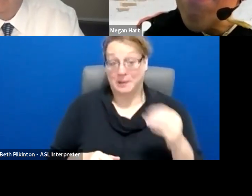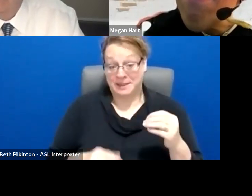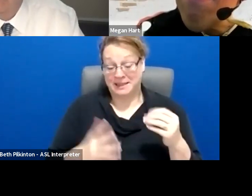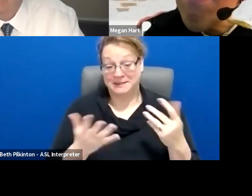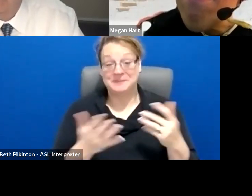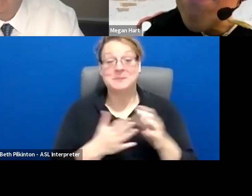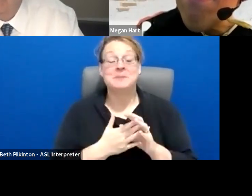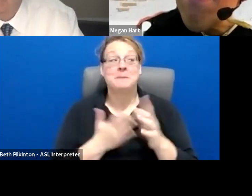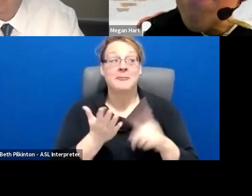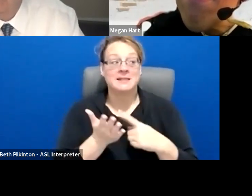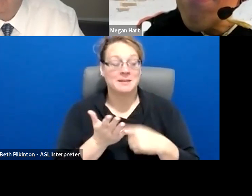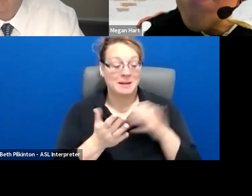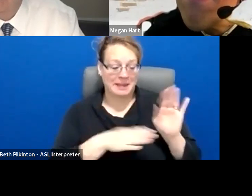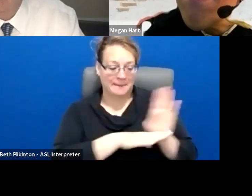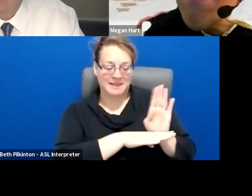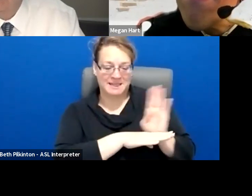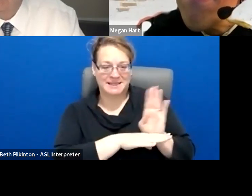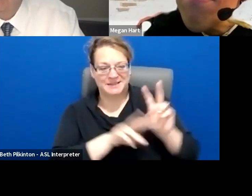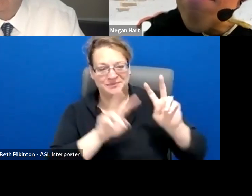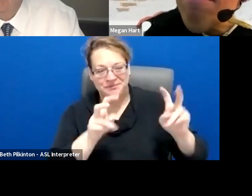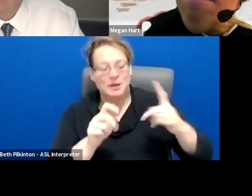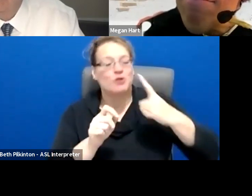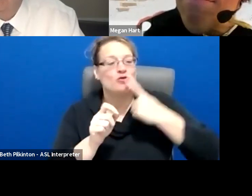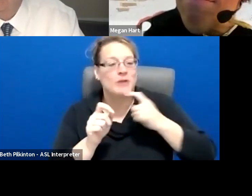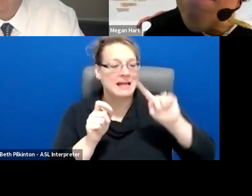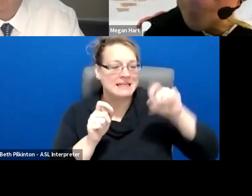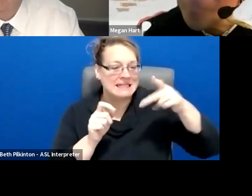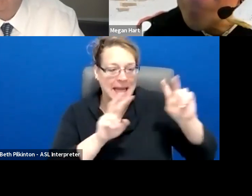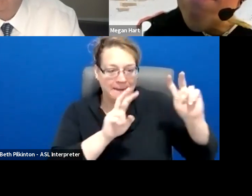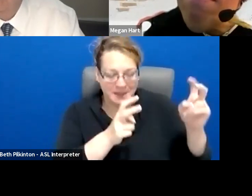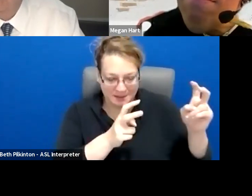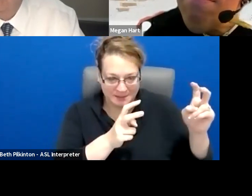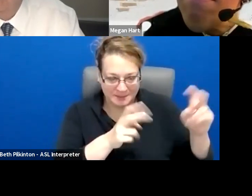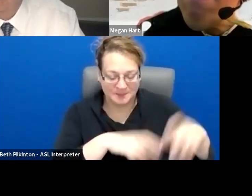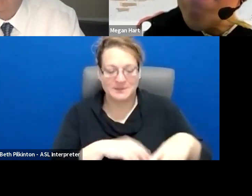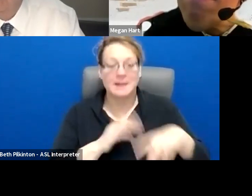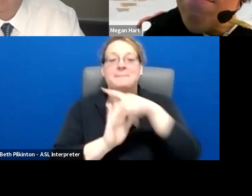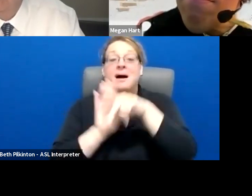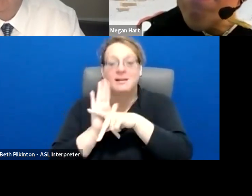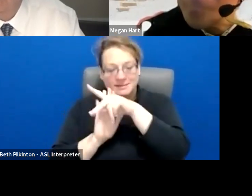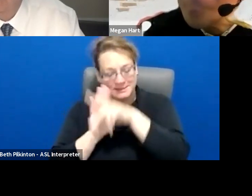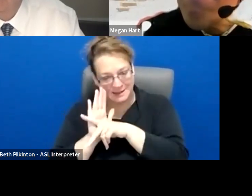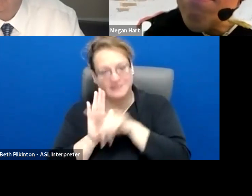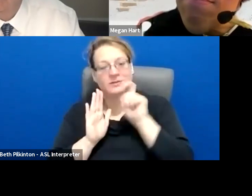quite honestly I will be really transparent, the institutional issues we have at EY.